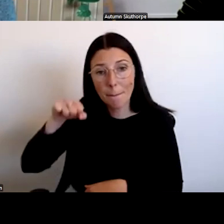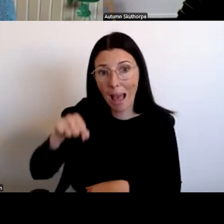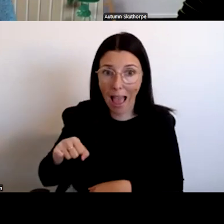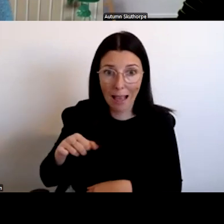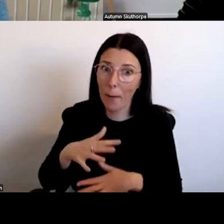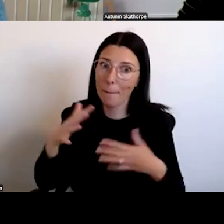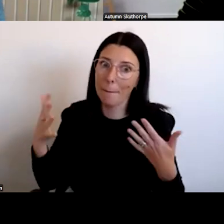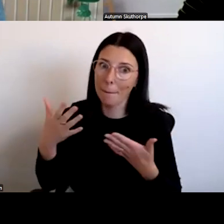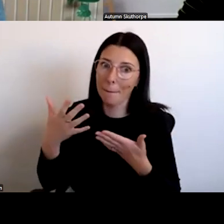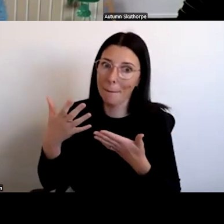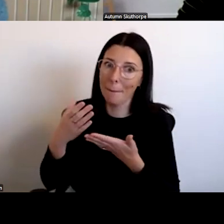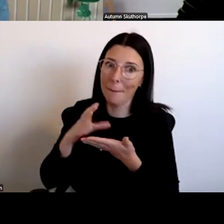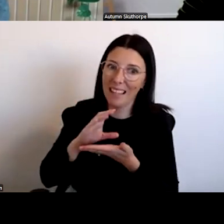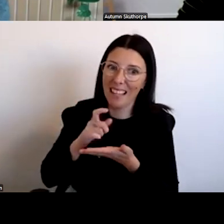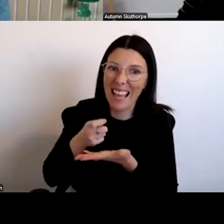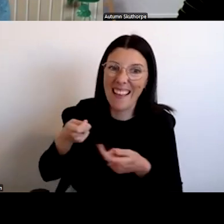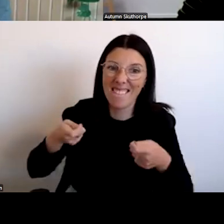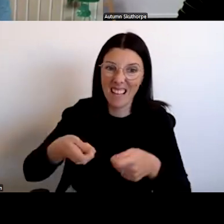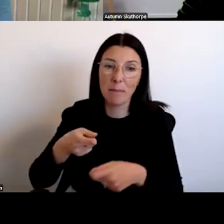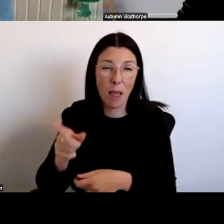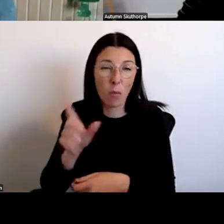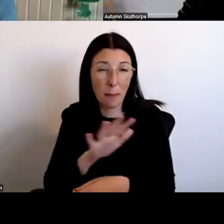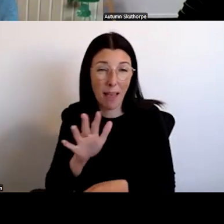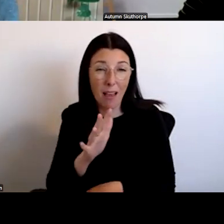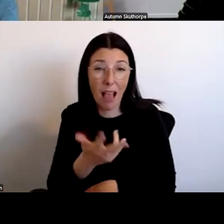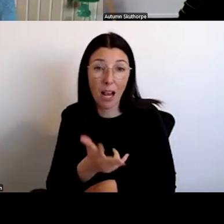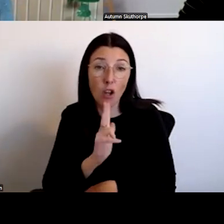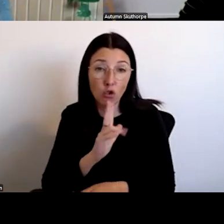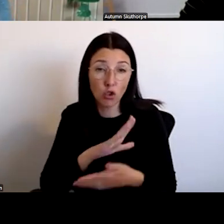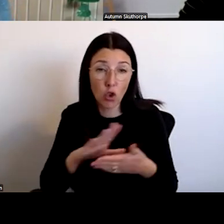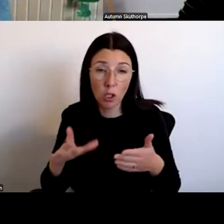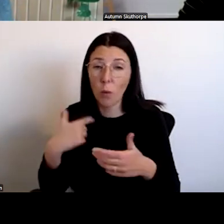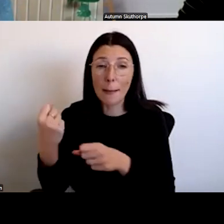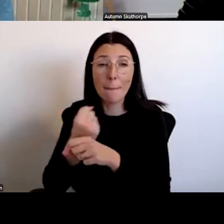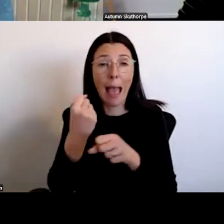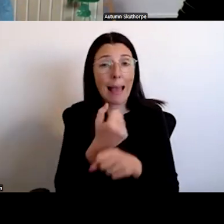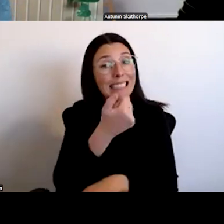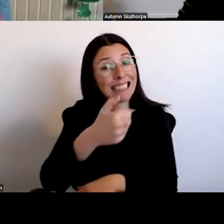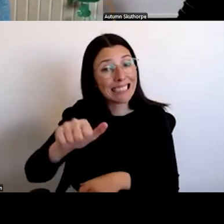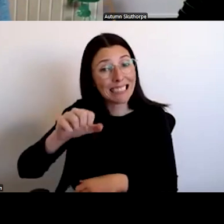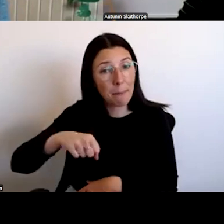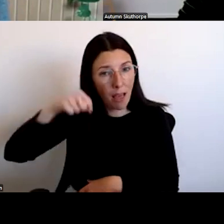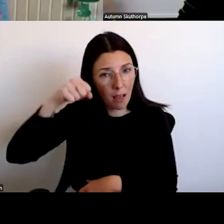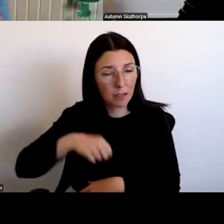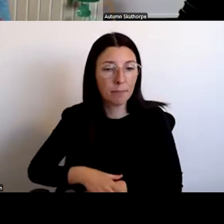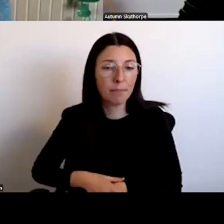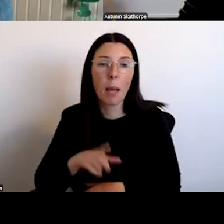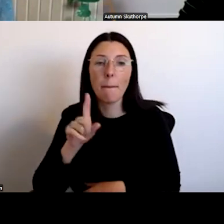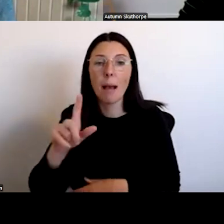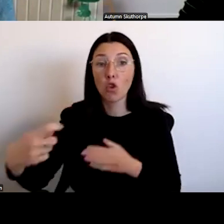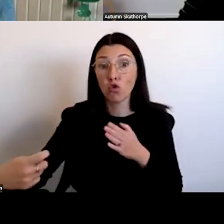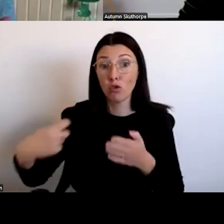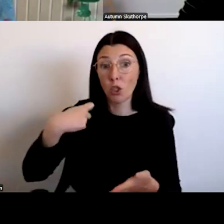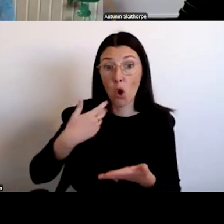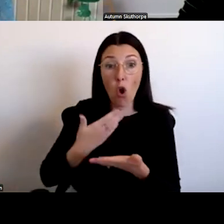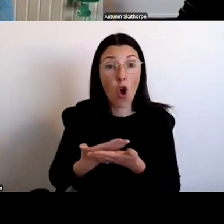around $800. I think we got 60 made. But the return on investment is there.